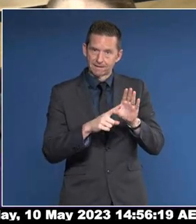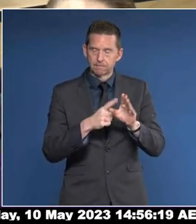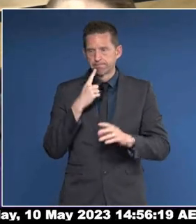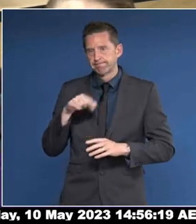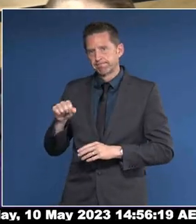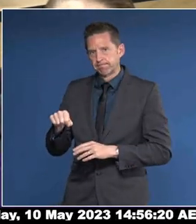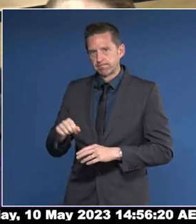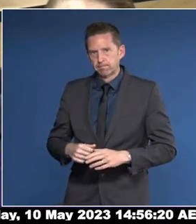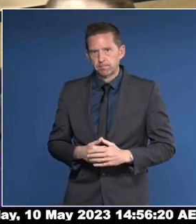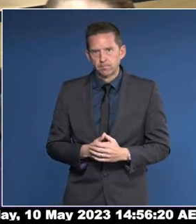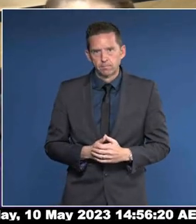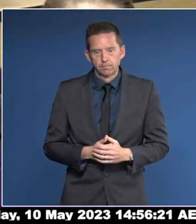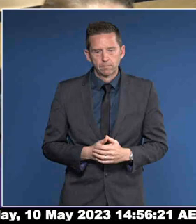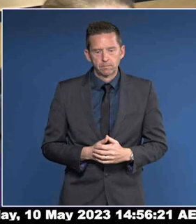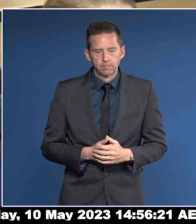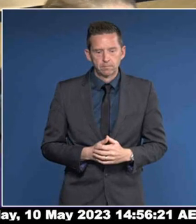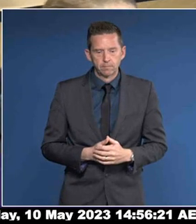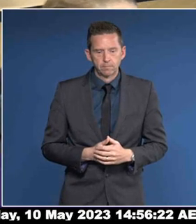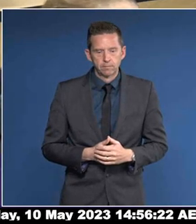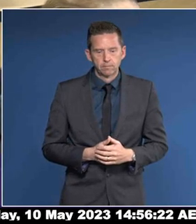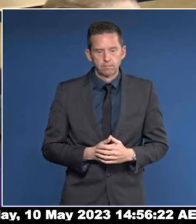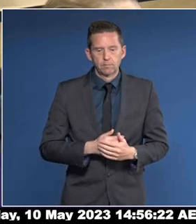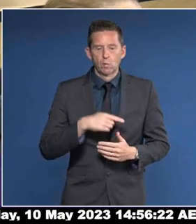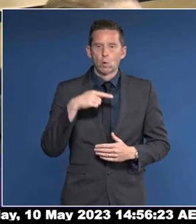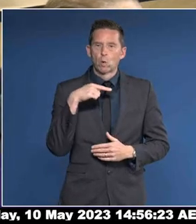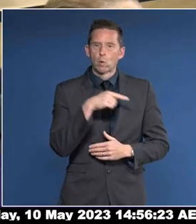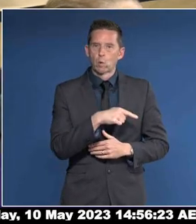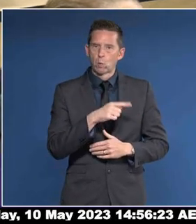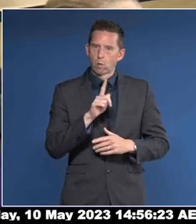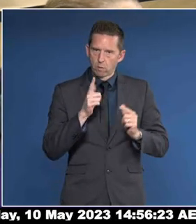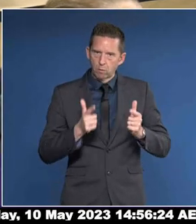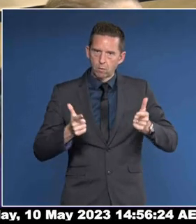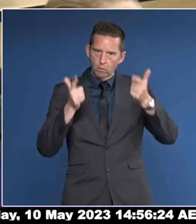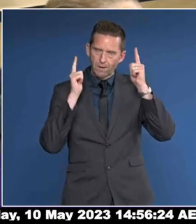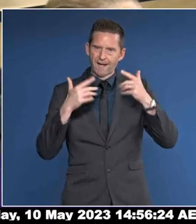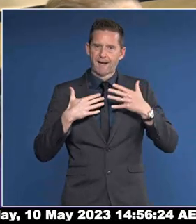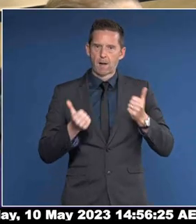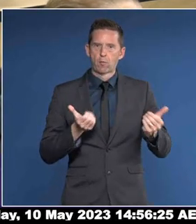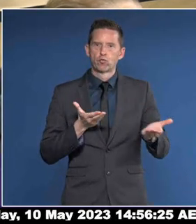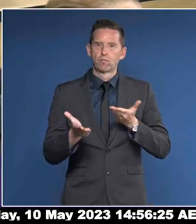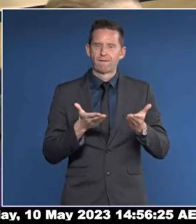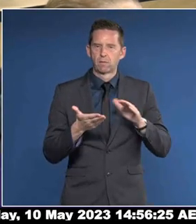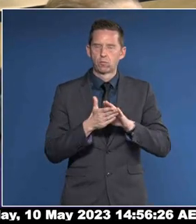And you are the Health Service Chief of the Children's Health, Queensland Hospital and Health Service.